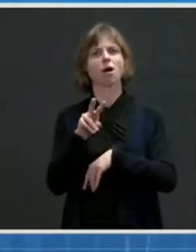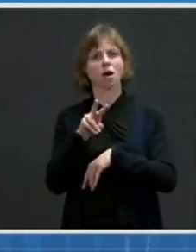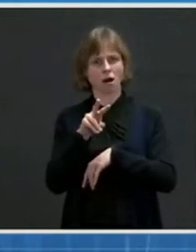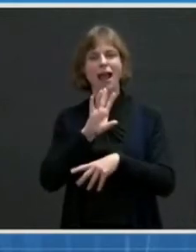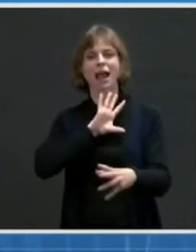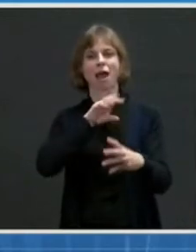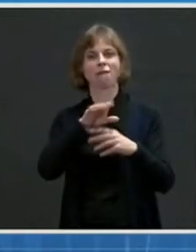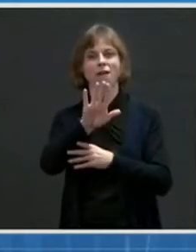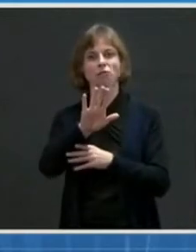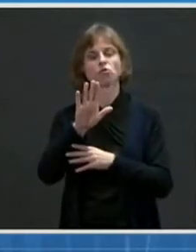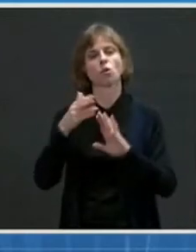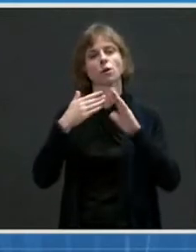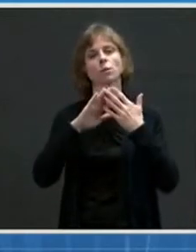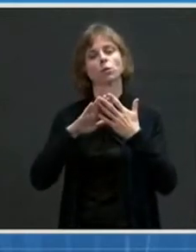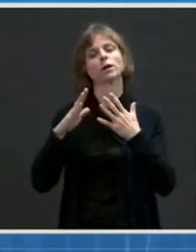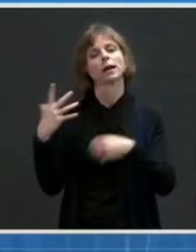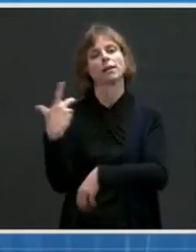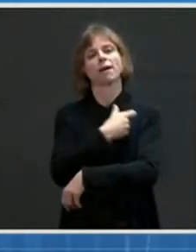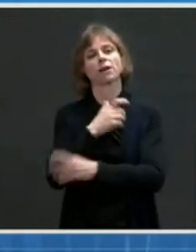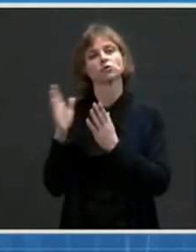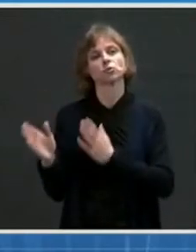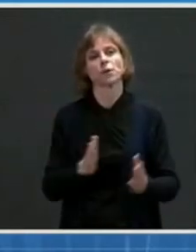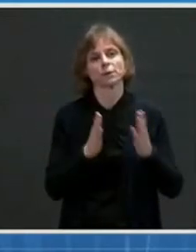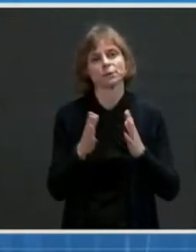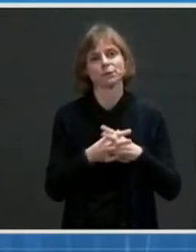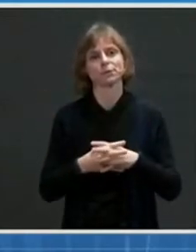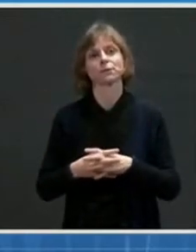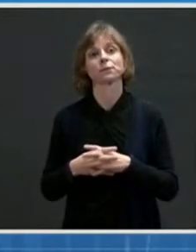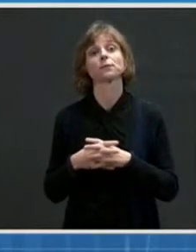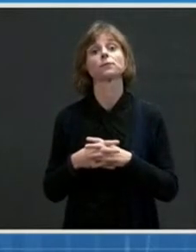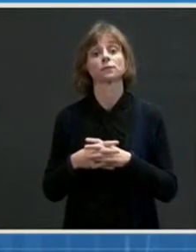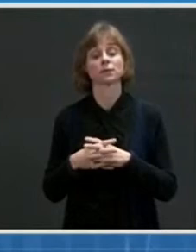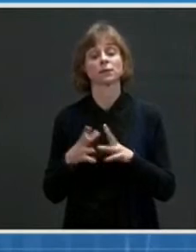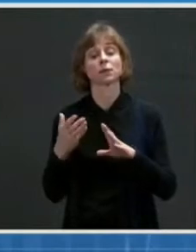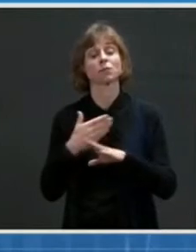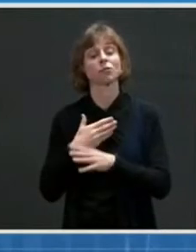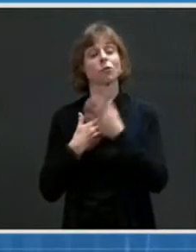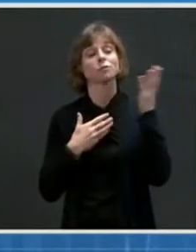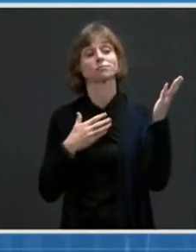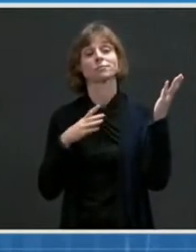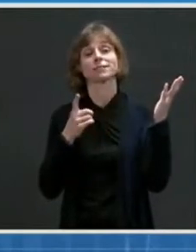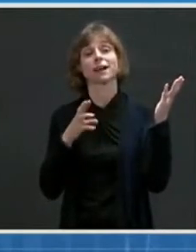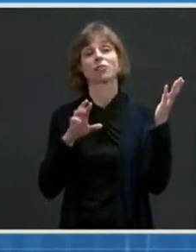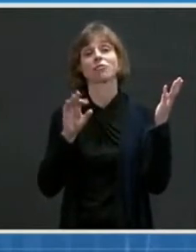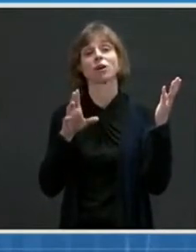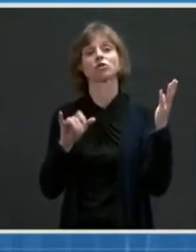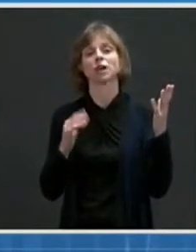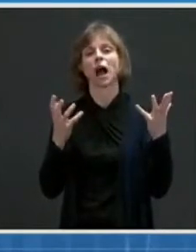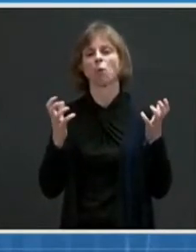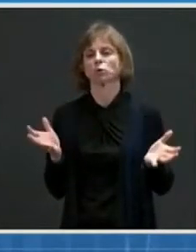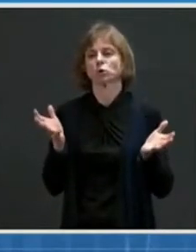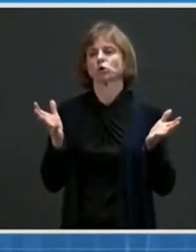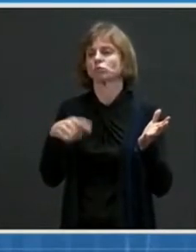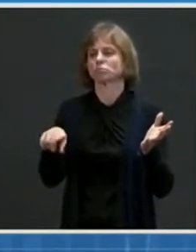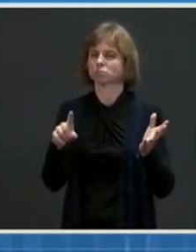WATCH THE LIVE STREAM SESSIONS THROUGHOUT THE DAY AND GET ENGAGED IN YOUR COMMUNITY VACCINATION EFFORTS.